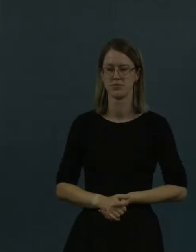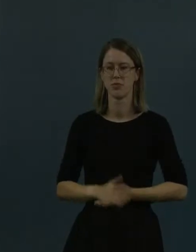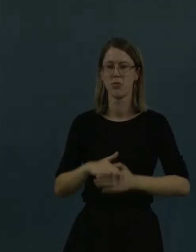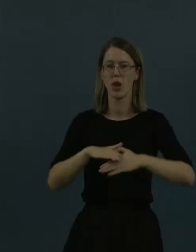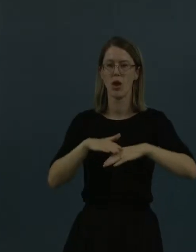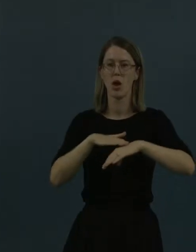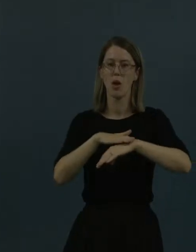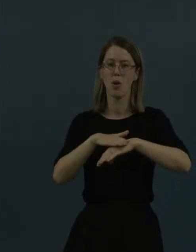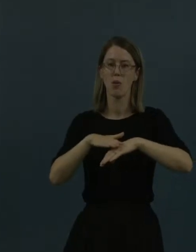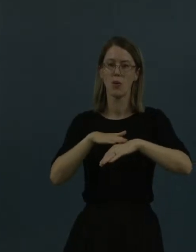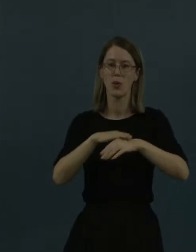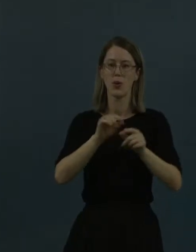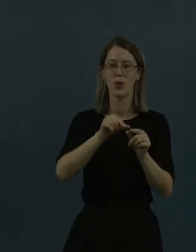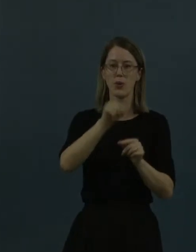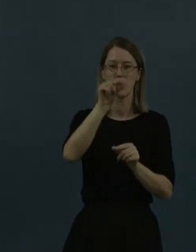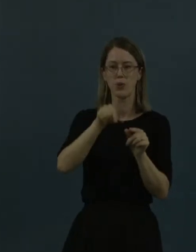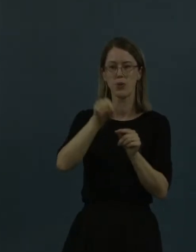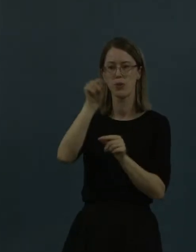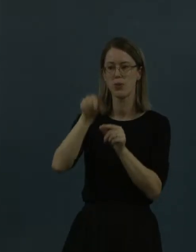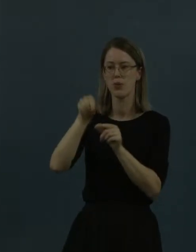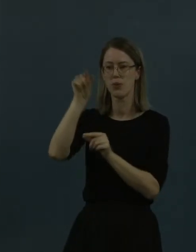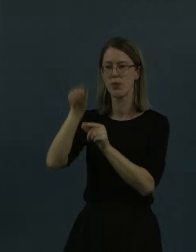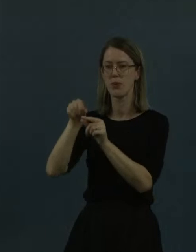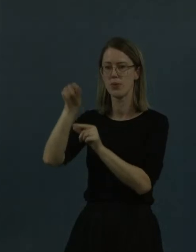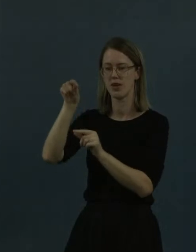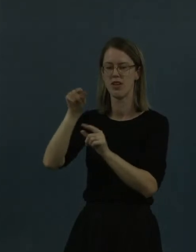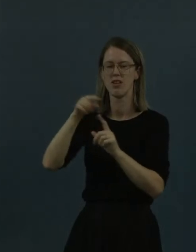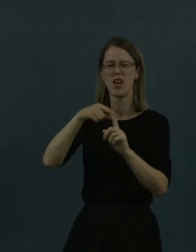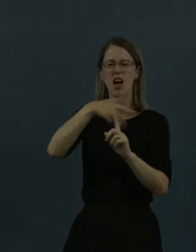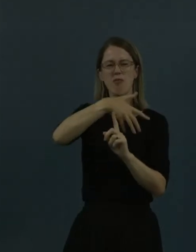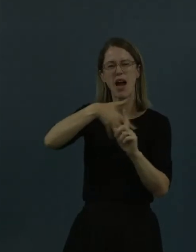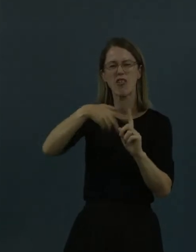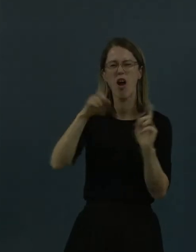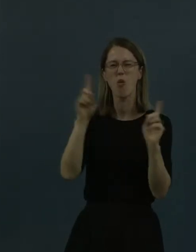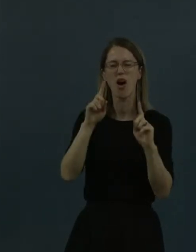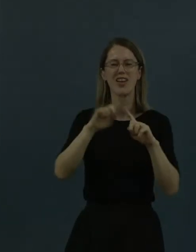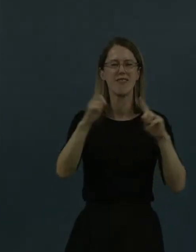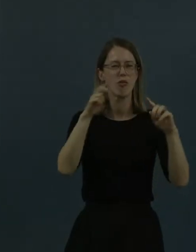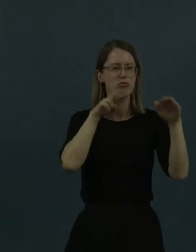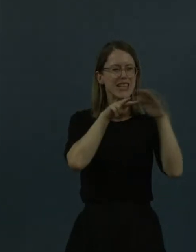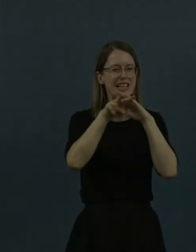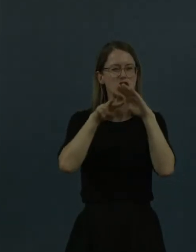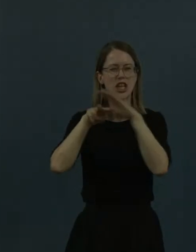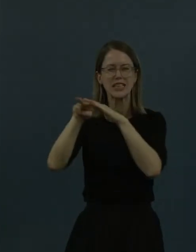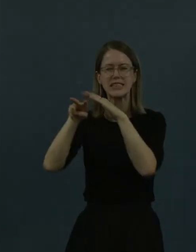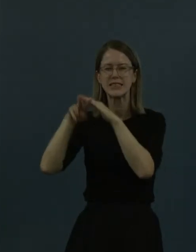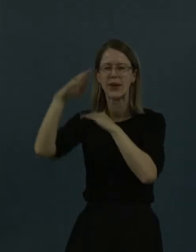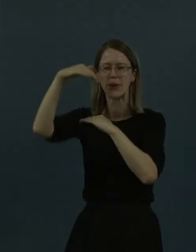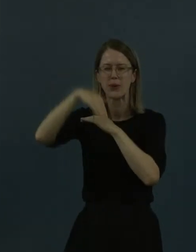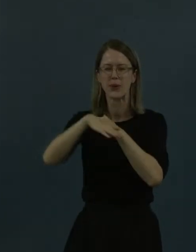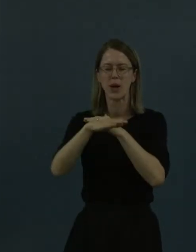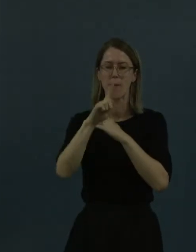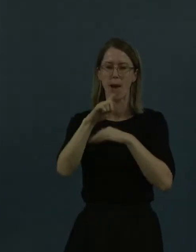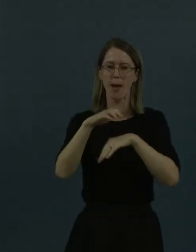can see, the blue columns ther, this is against a background of different modelled scenarios.